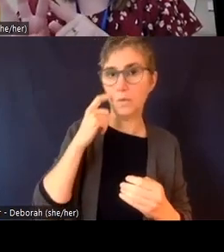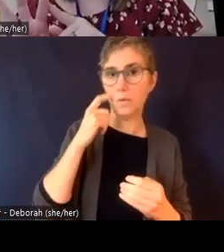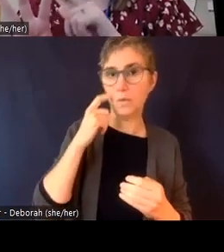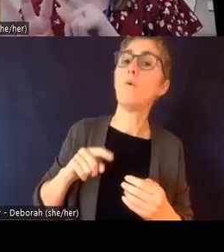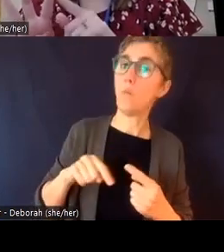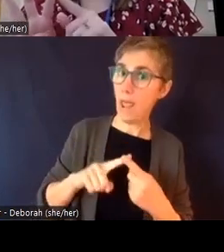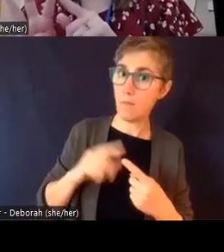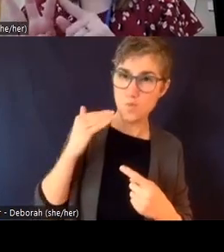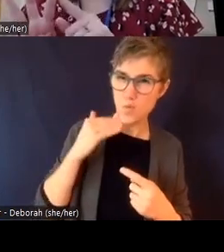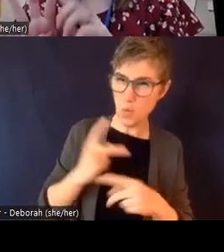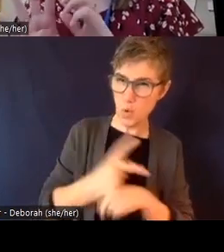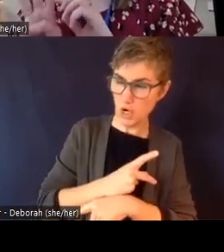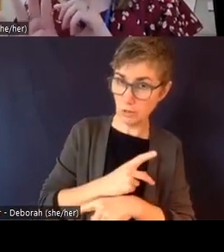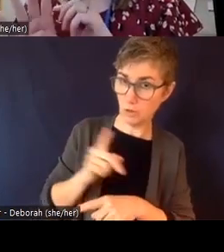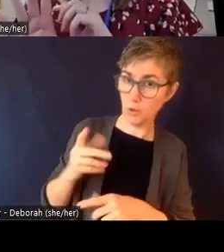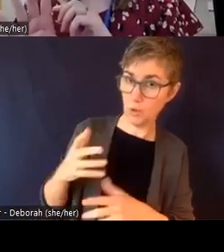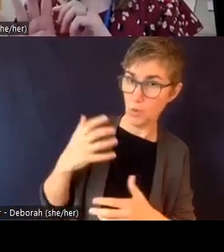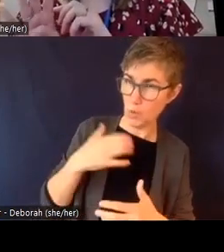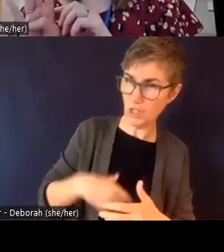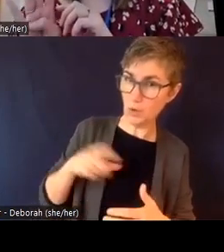they have wishes for deaths, suicidal thoughts,